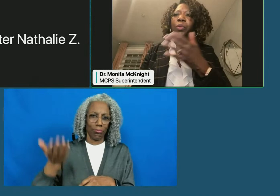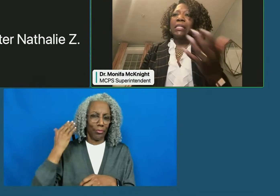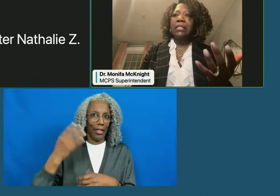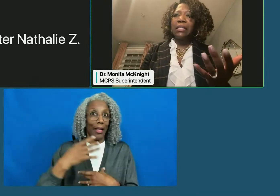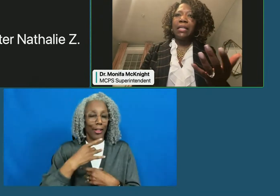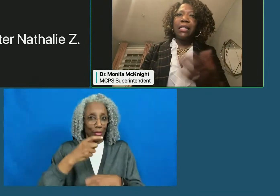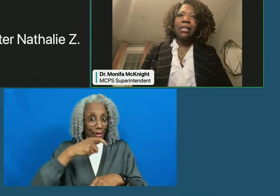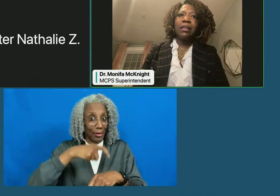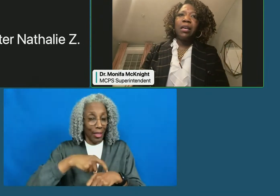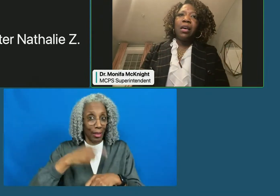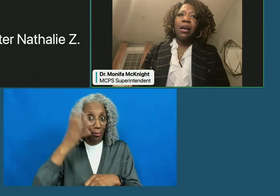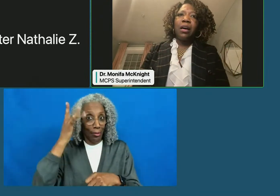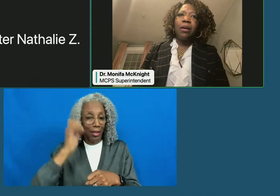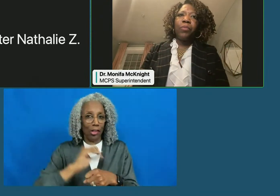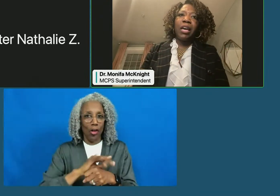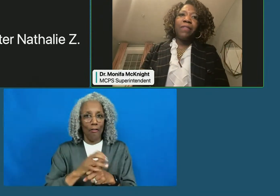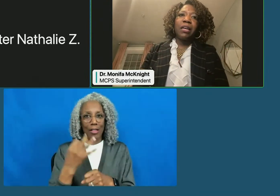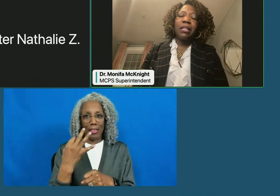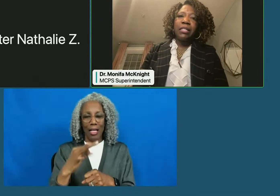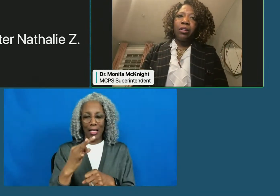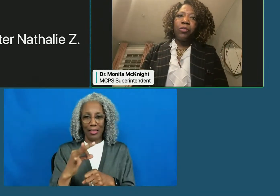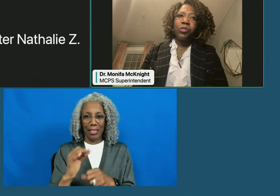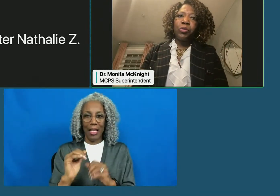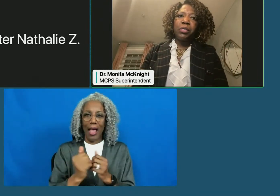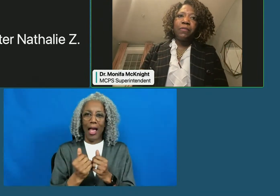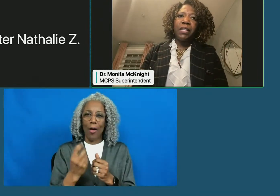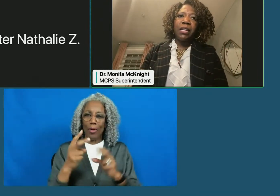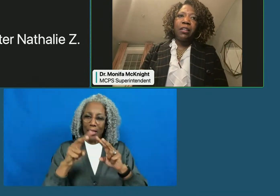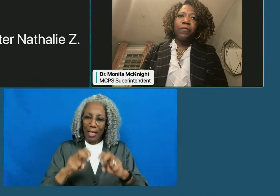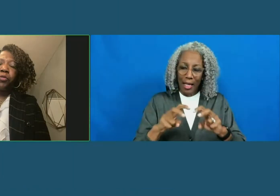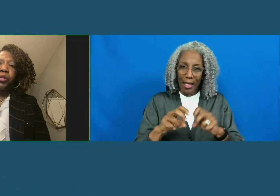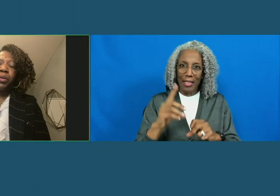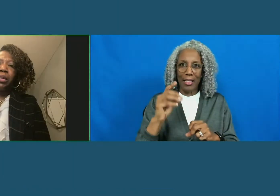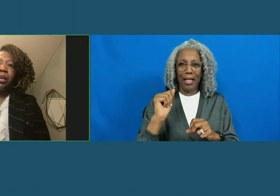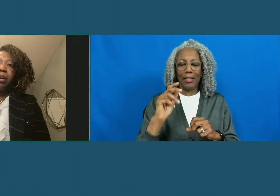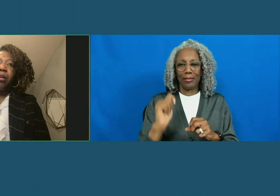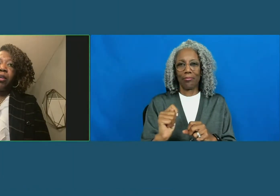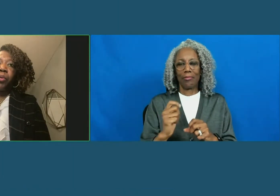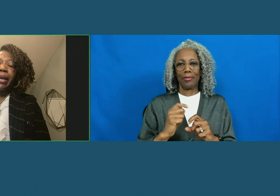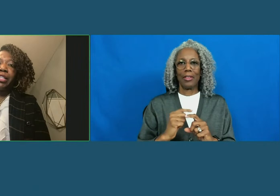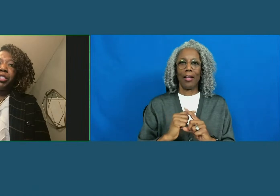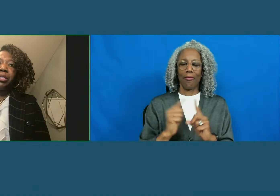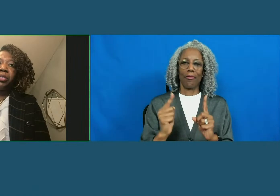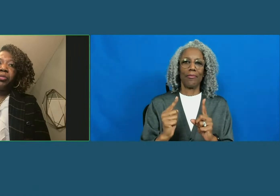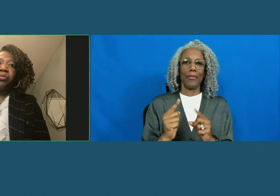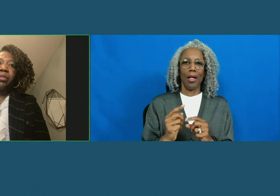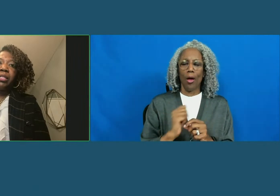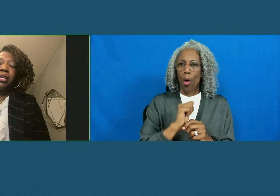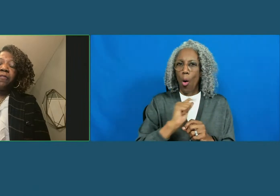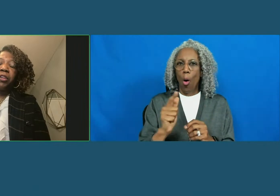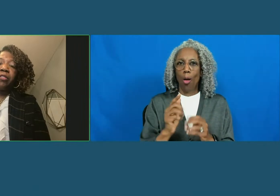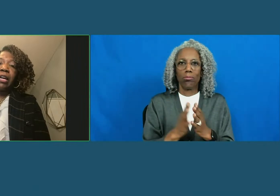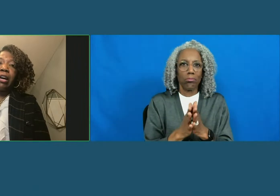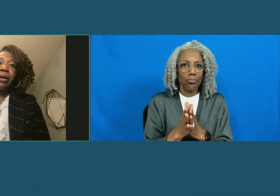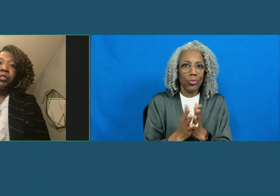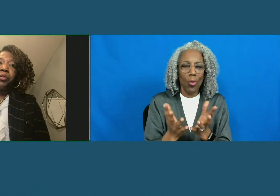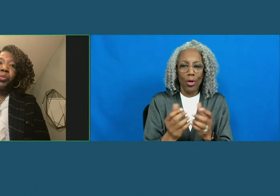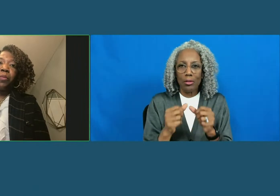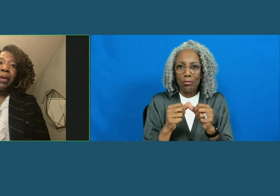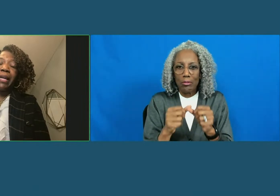been a very interesting time during Covid 19. Because the way that we've always looked at data , um, we haven't collected all